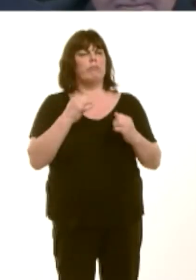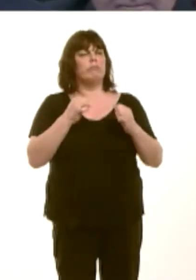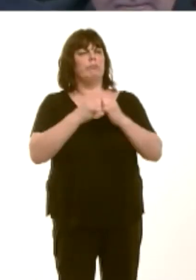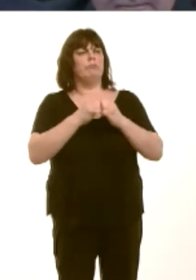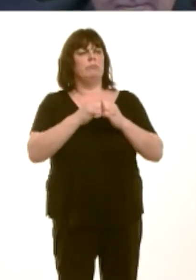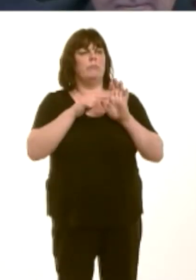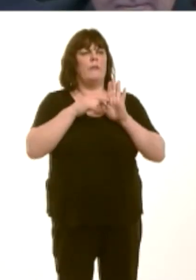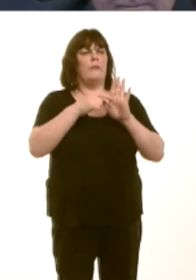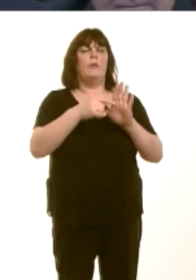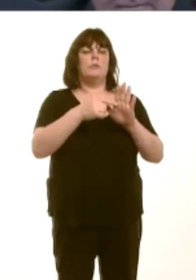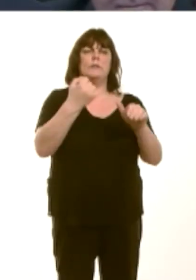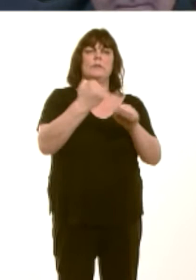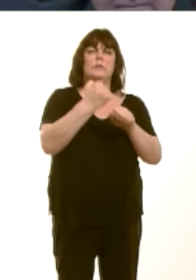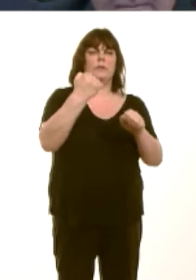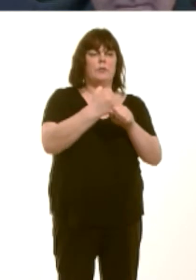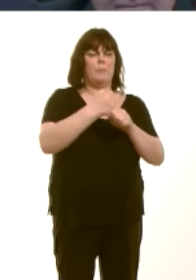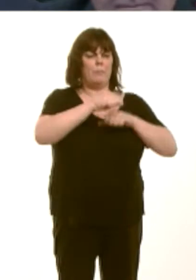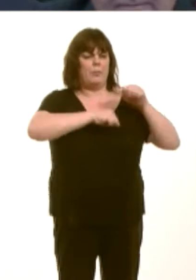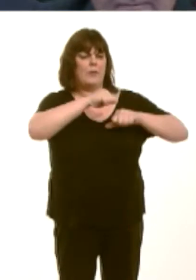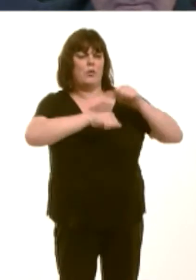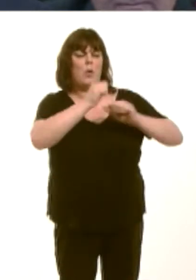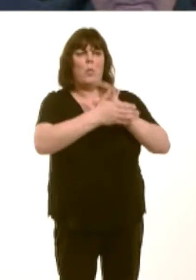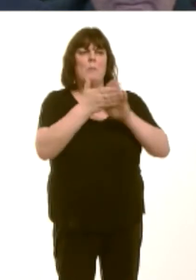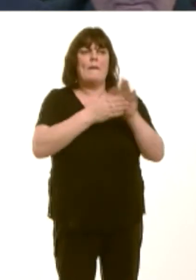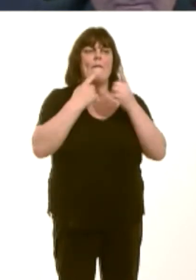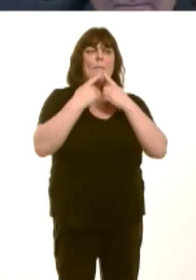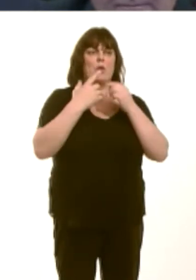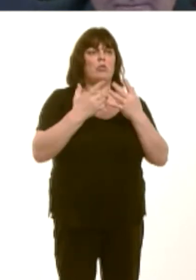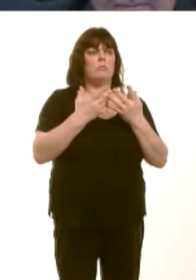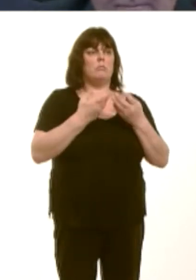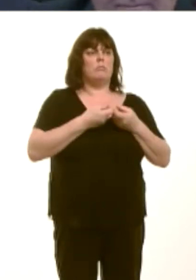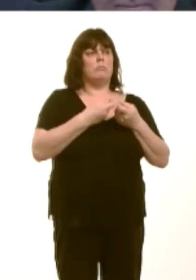procedure that would ultimately guarantee that information to patients and families,